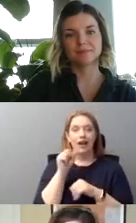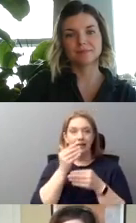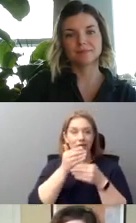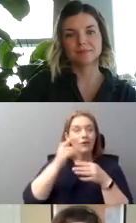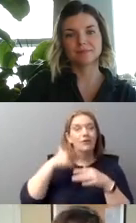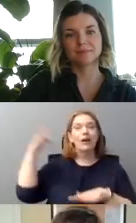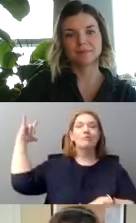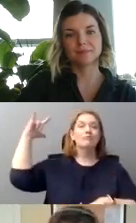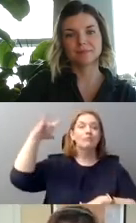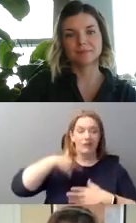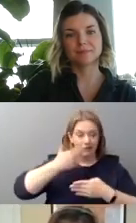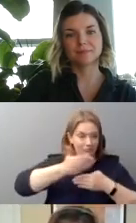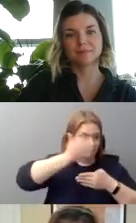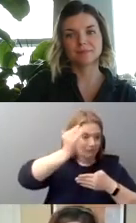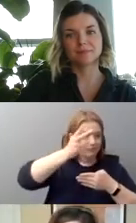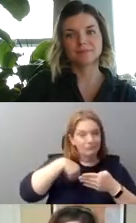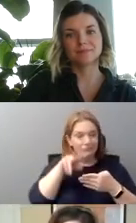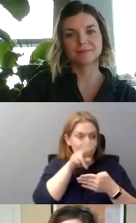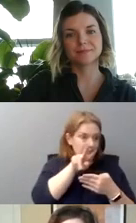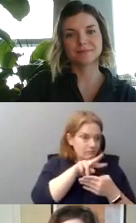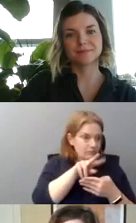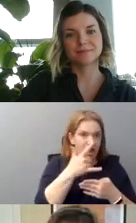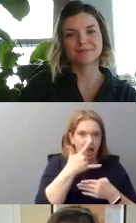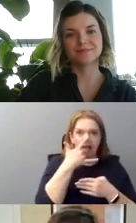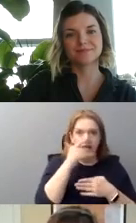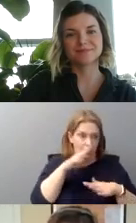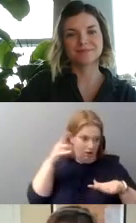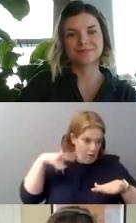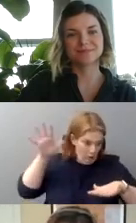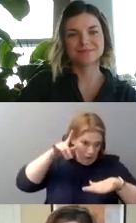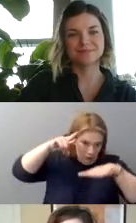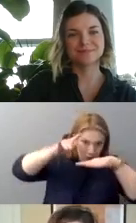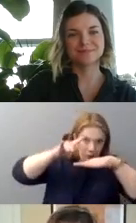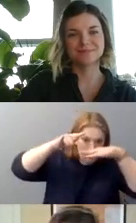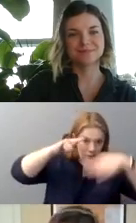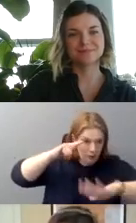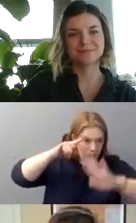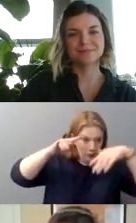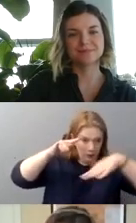having it appear as if we were about to skim the waves of the blue beneath the airplane's wings.